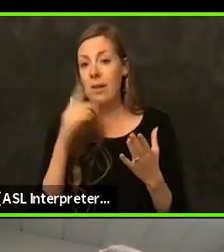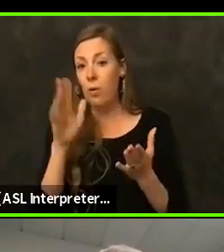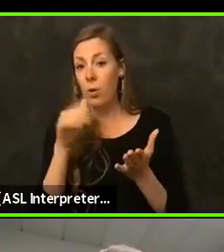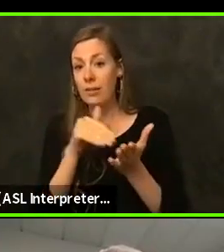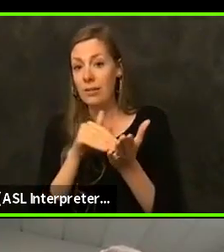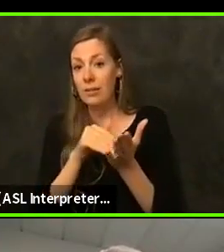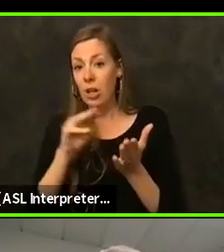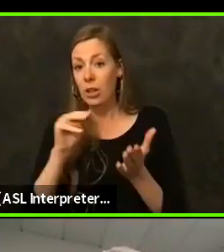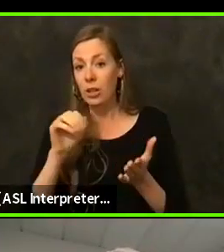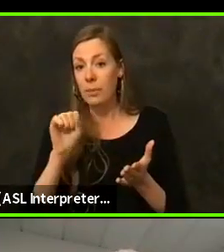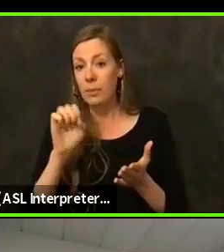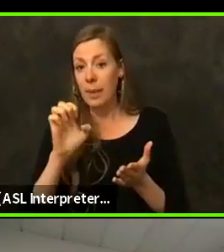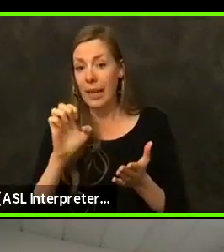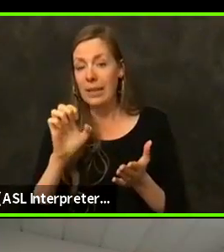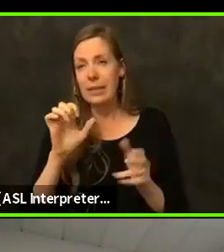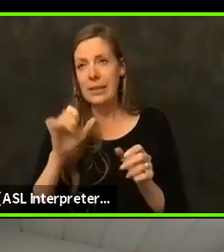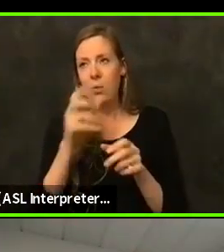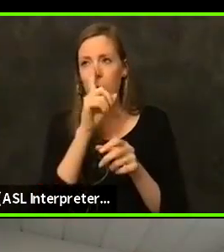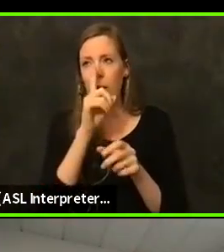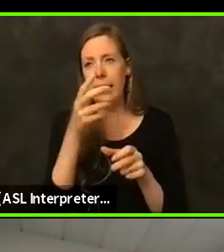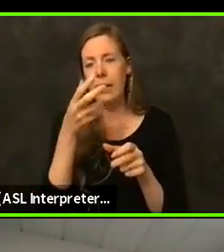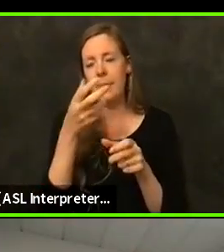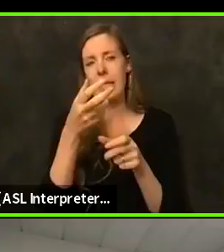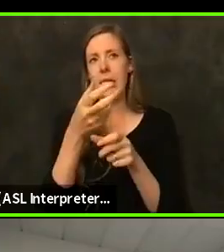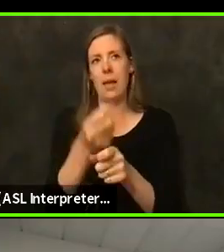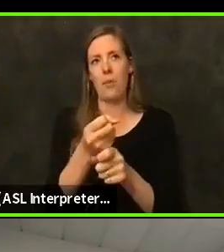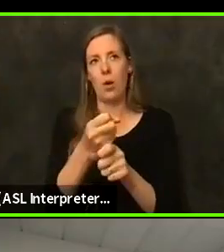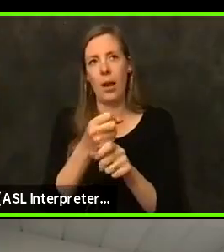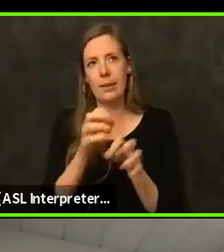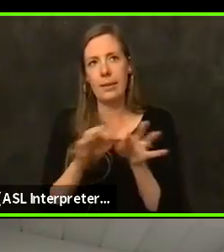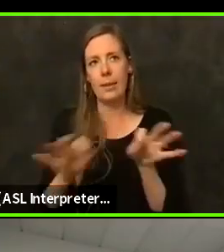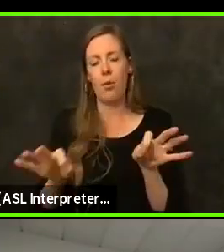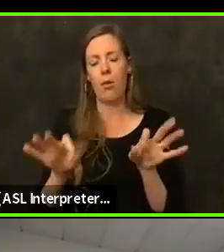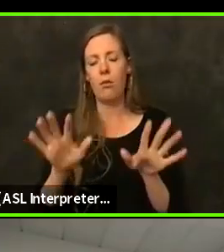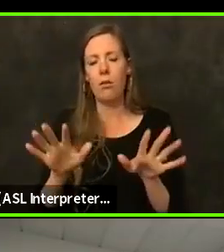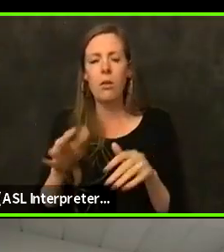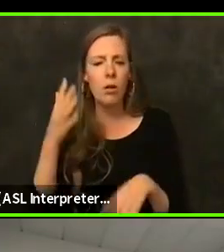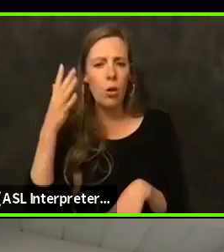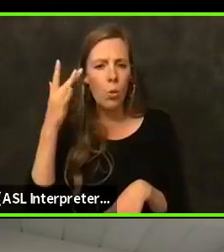It can be summarized. And just a simple question. Why are we still in purple?